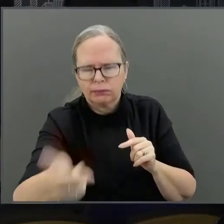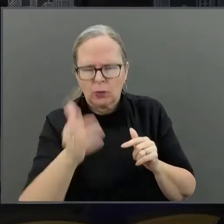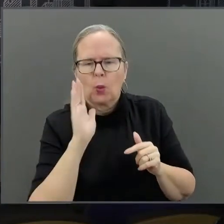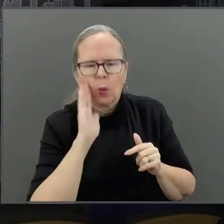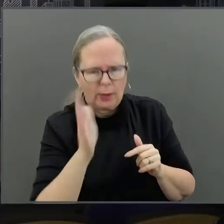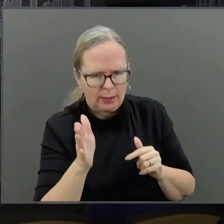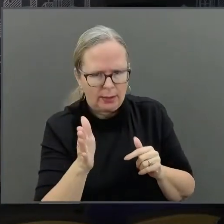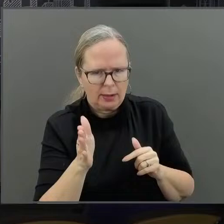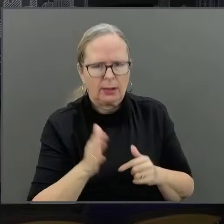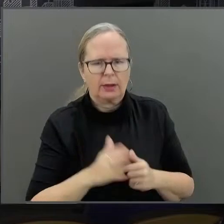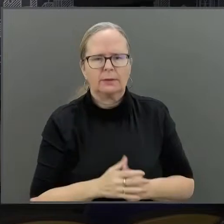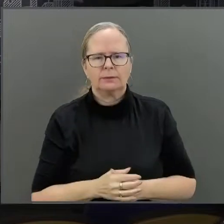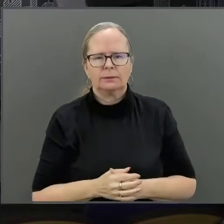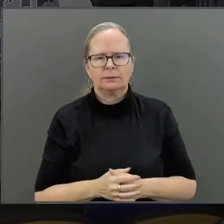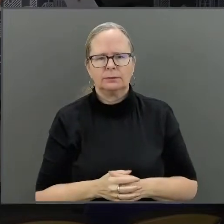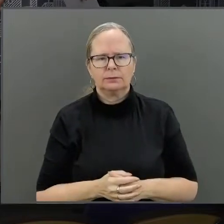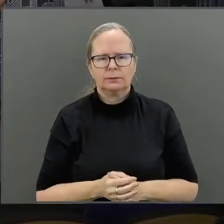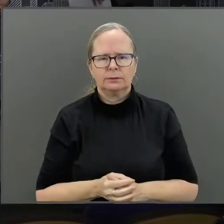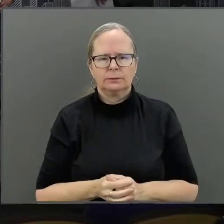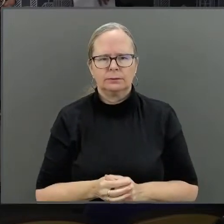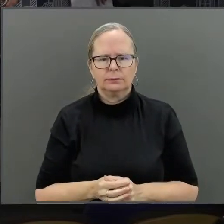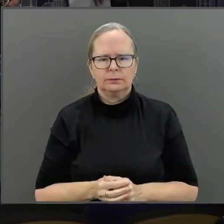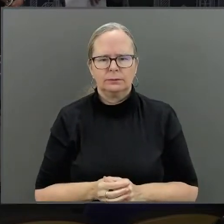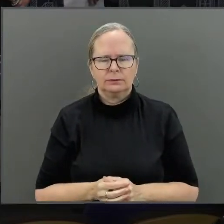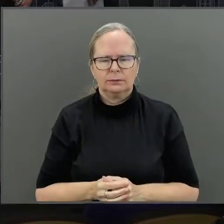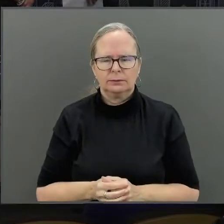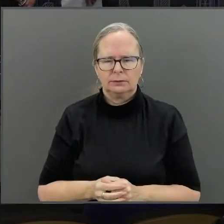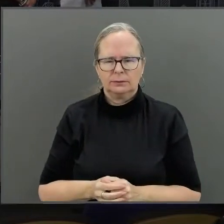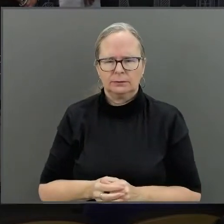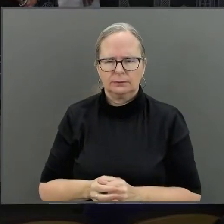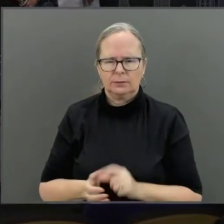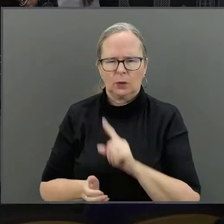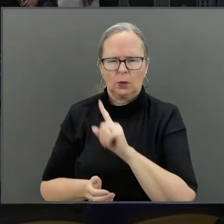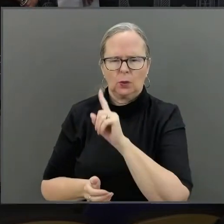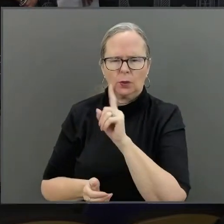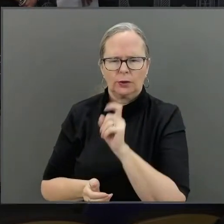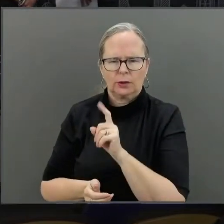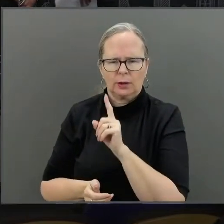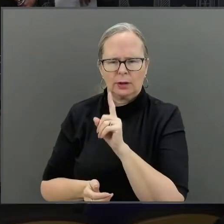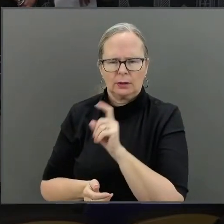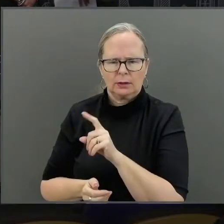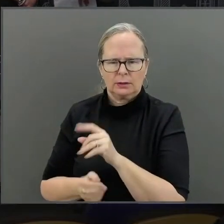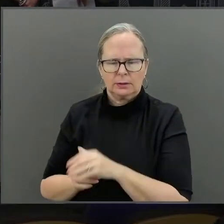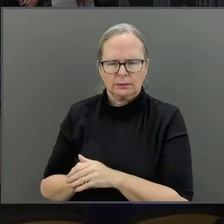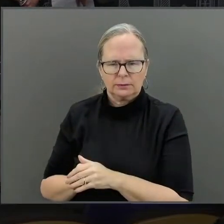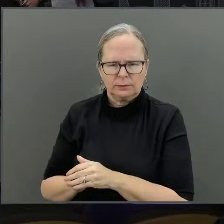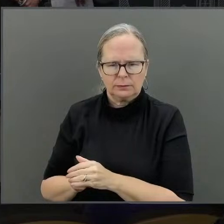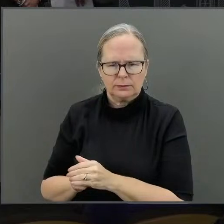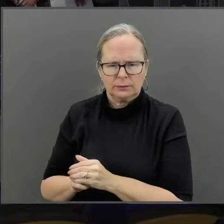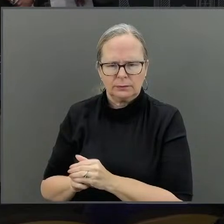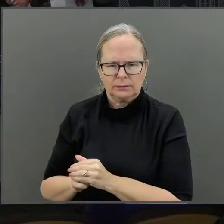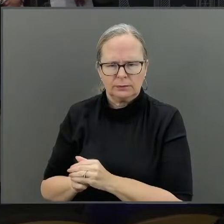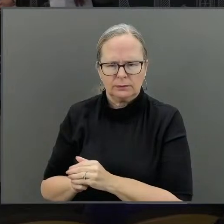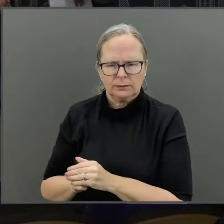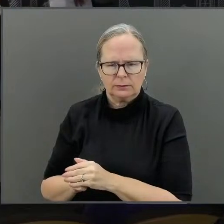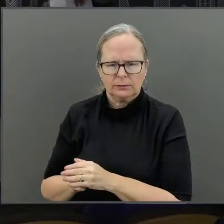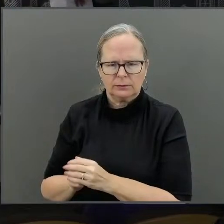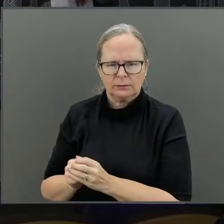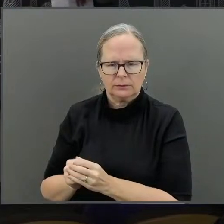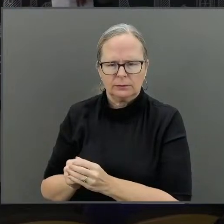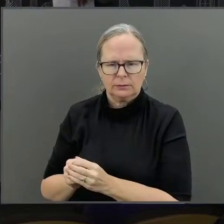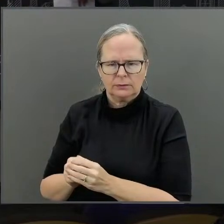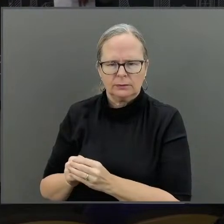Western Standard with the blanket resoning has there been any thought to how it affects some